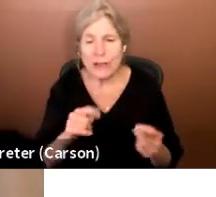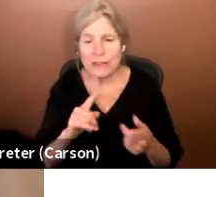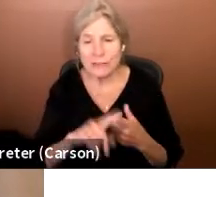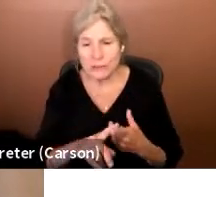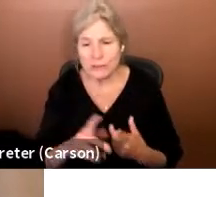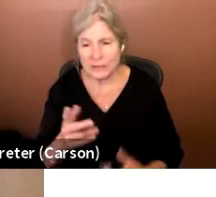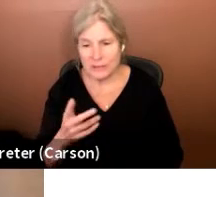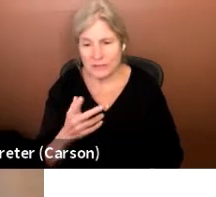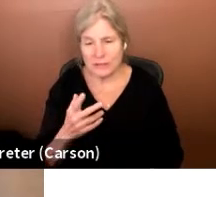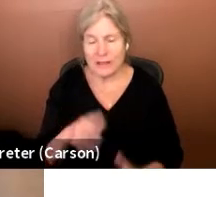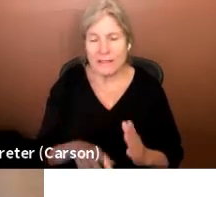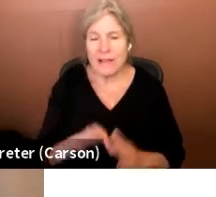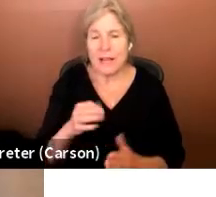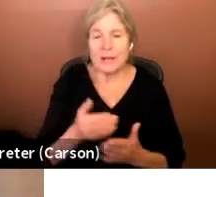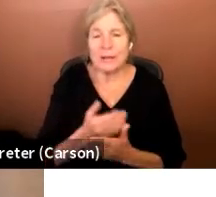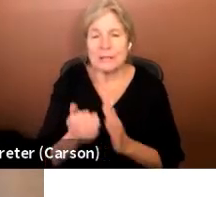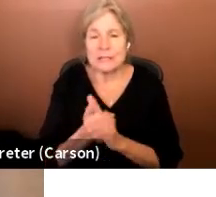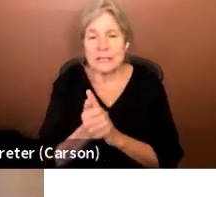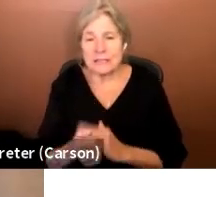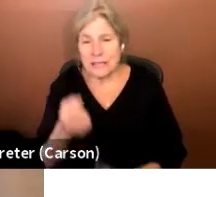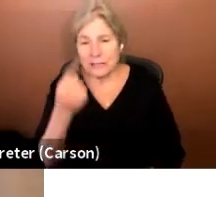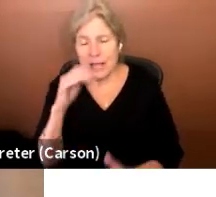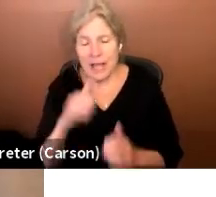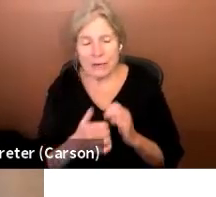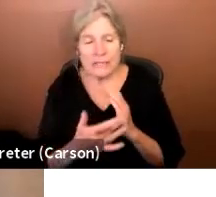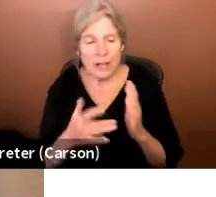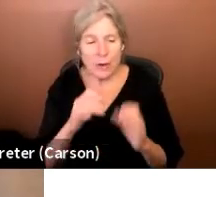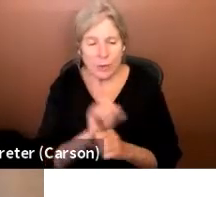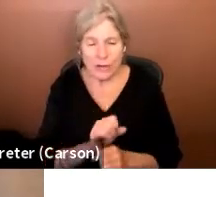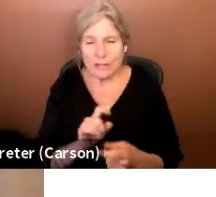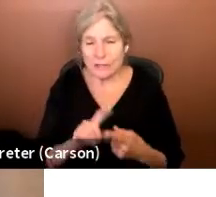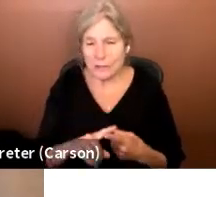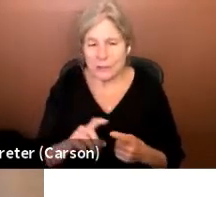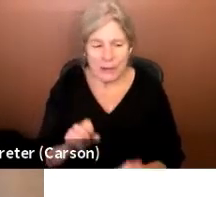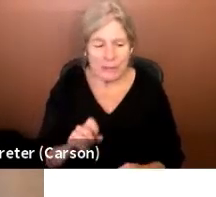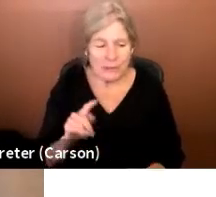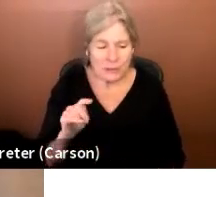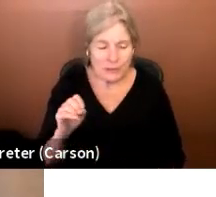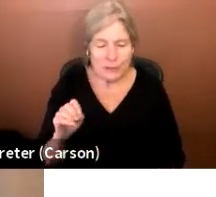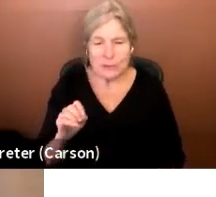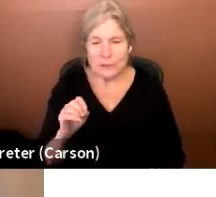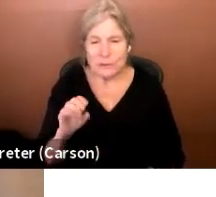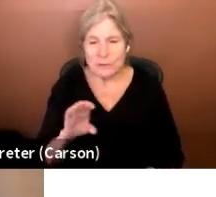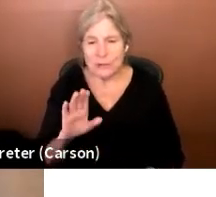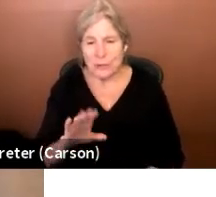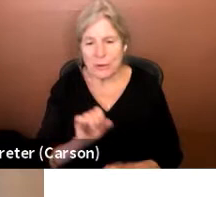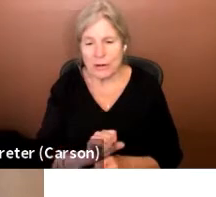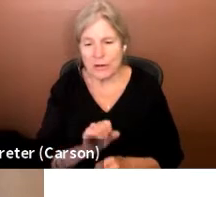Find new skills and understand how a technique work in order to do your work. Thank you.